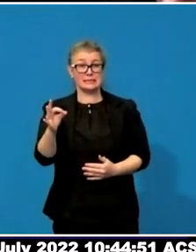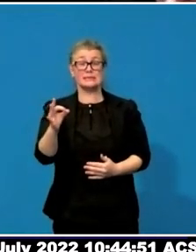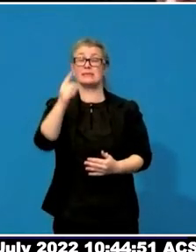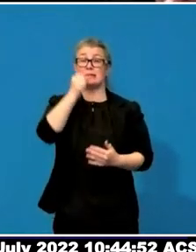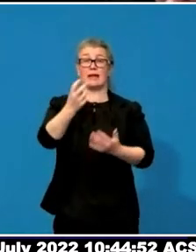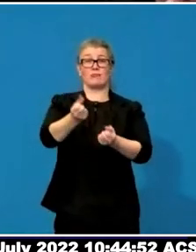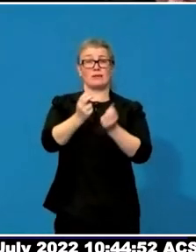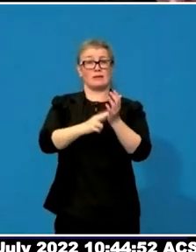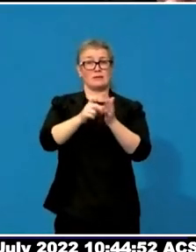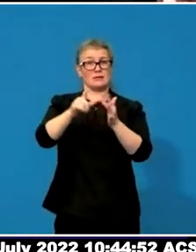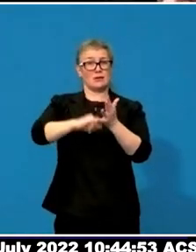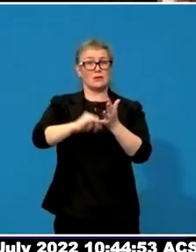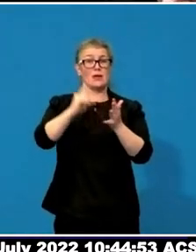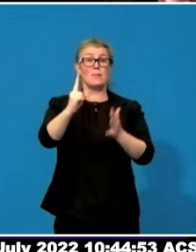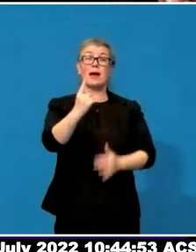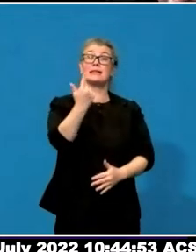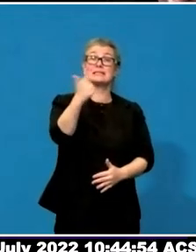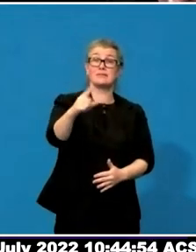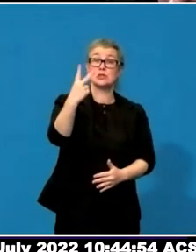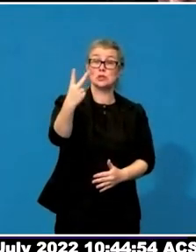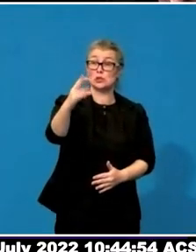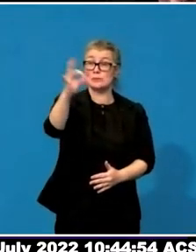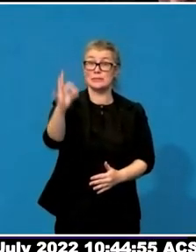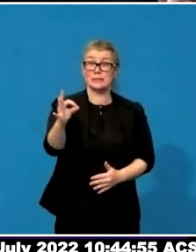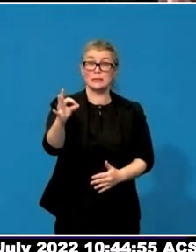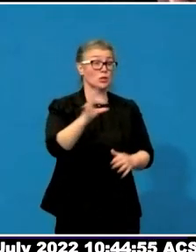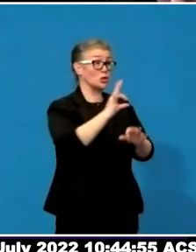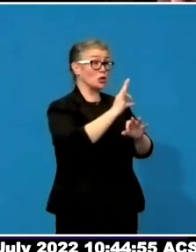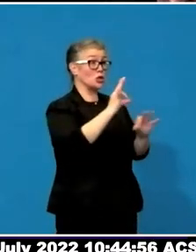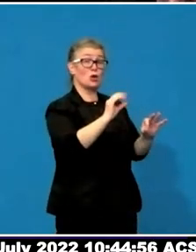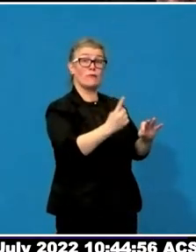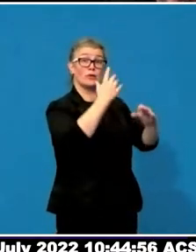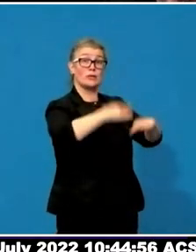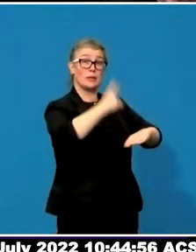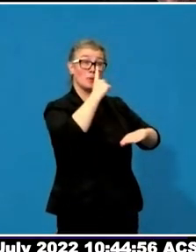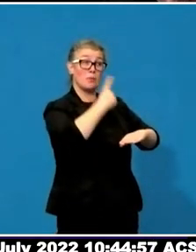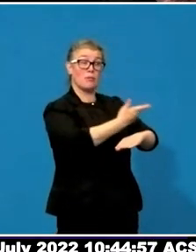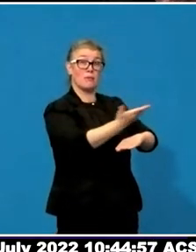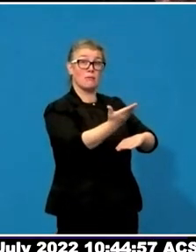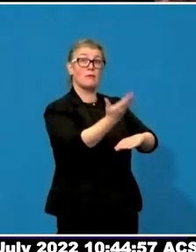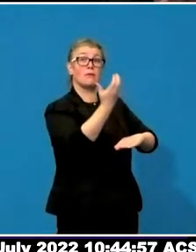whilst 72 per cent of non-First Nations applicants are deemed eligible.